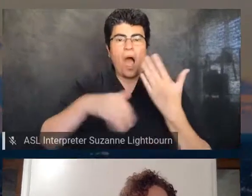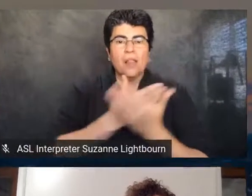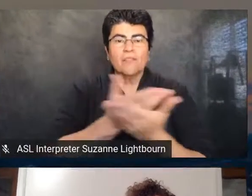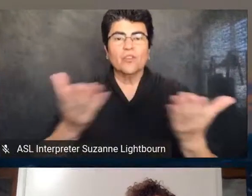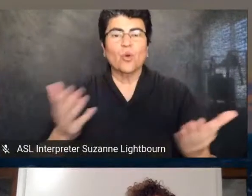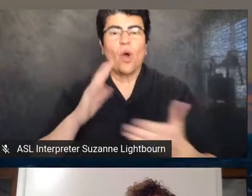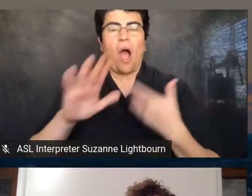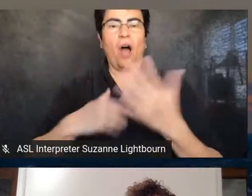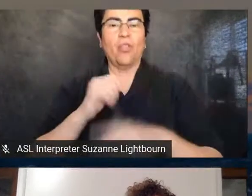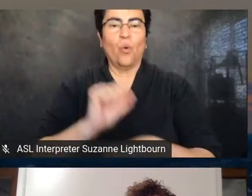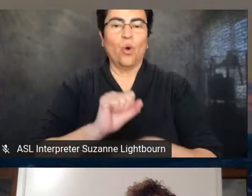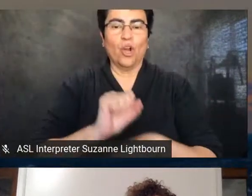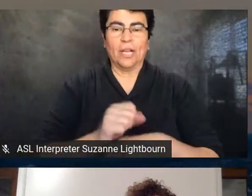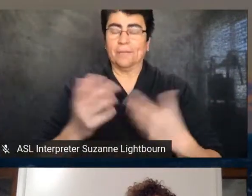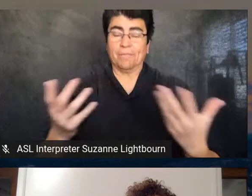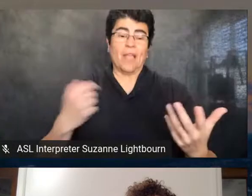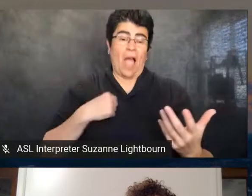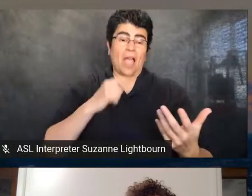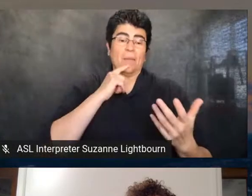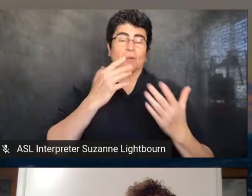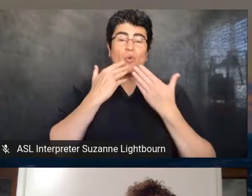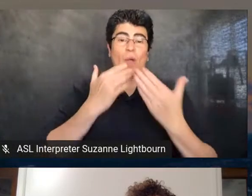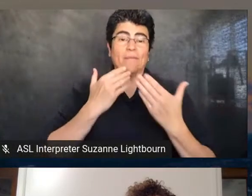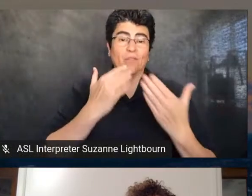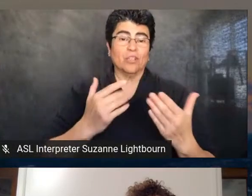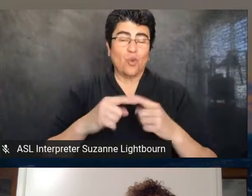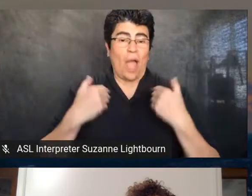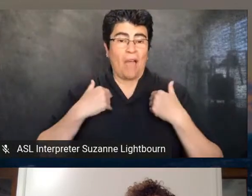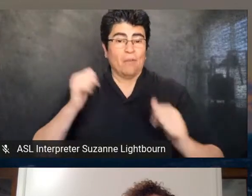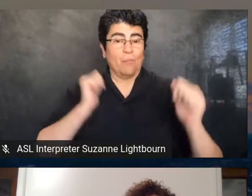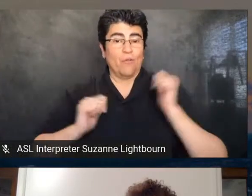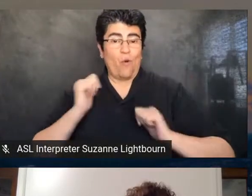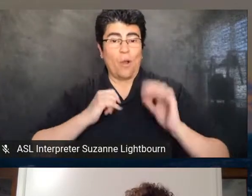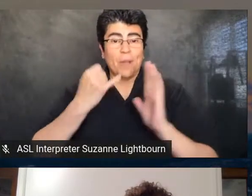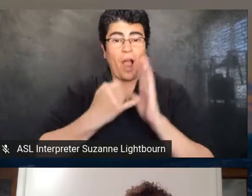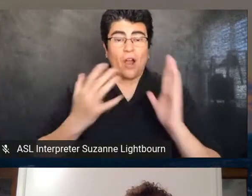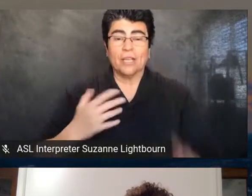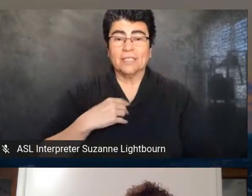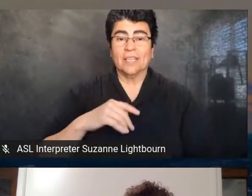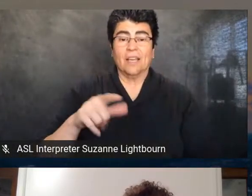and I'm just so grateful to have performing artists, and Rene, you as a visual artist,